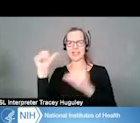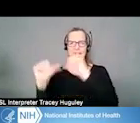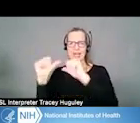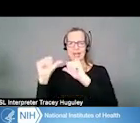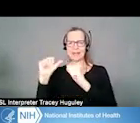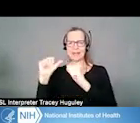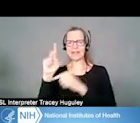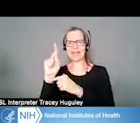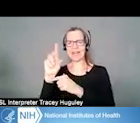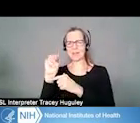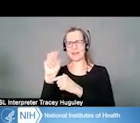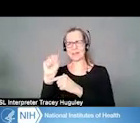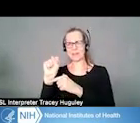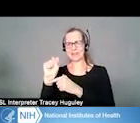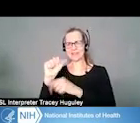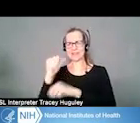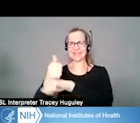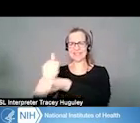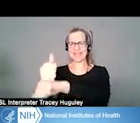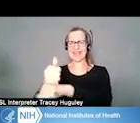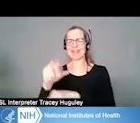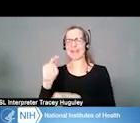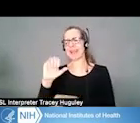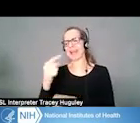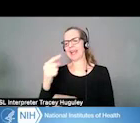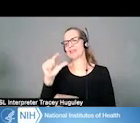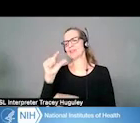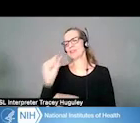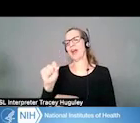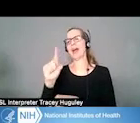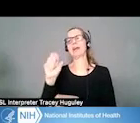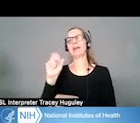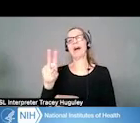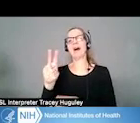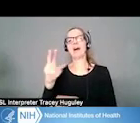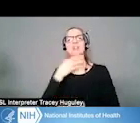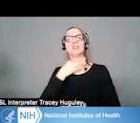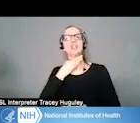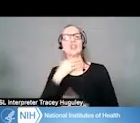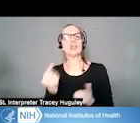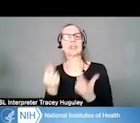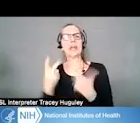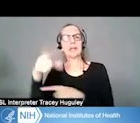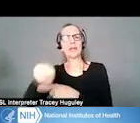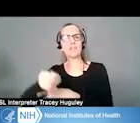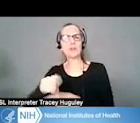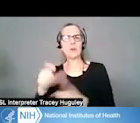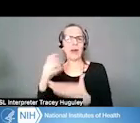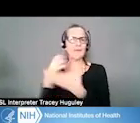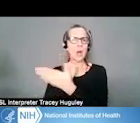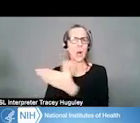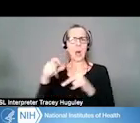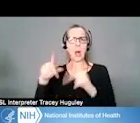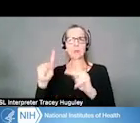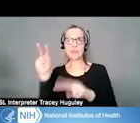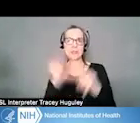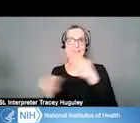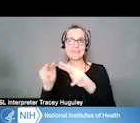sharing.nih.gov, and we're curious how many of you have had an opportunity to look at the site and to check out some of the resources